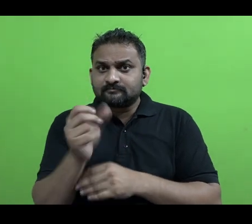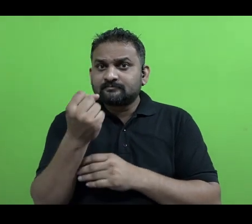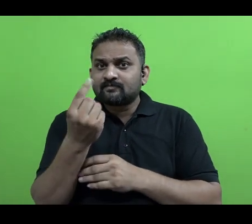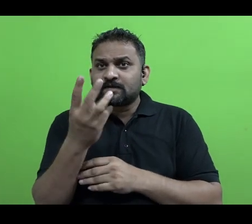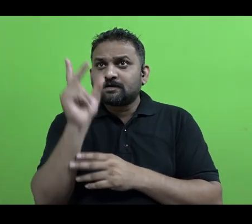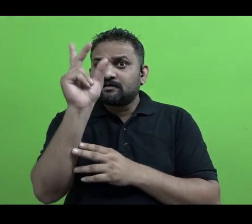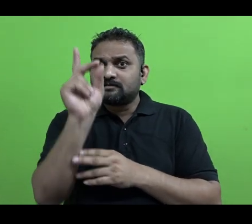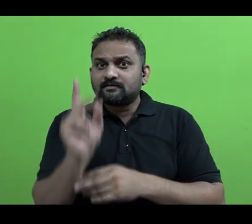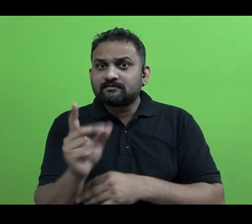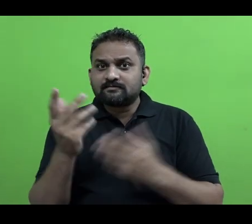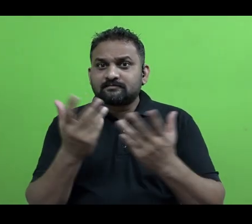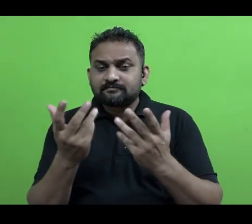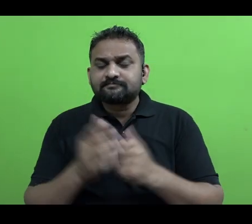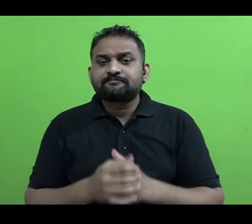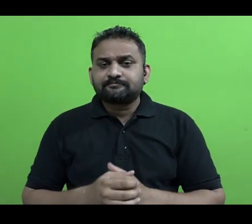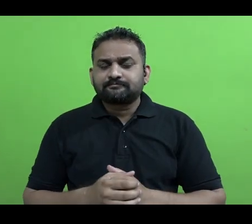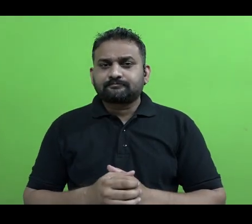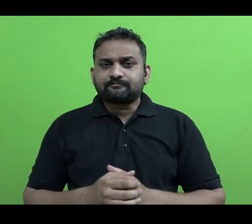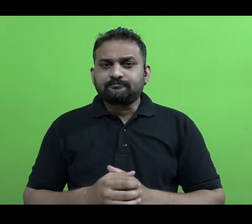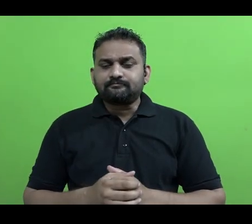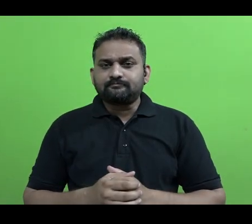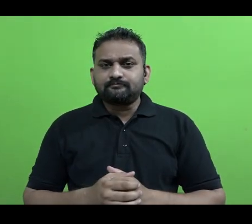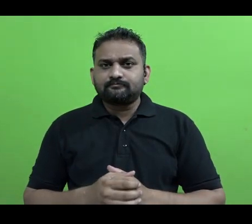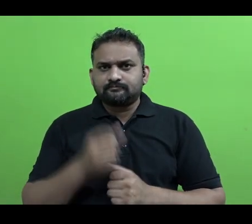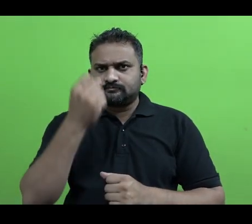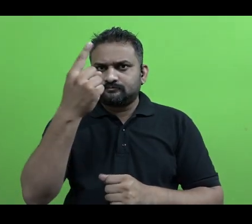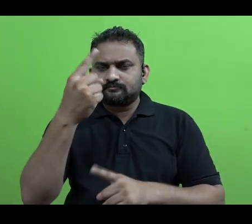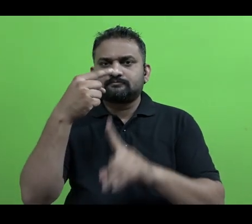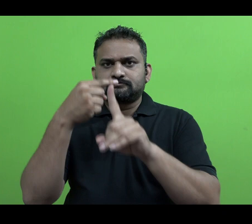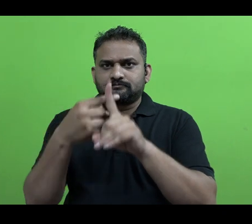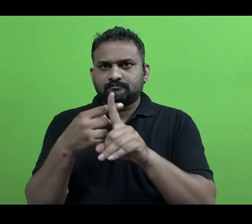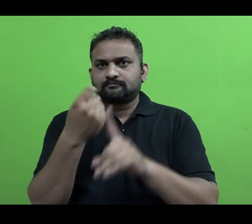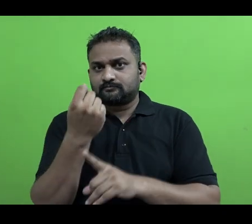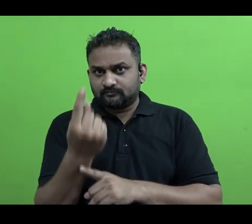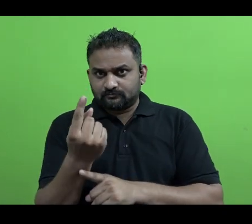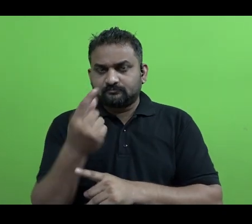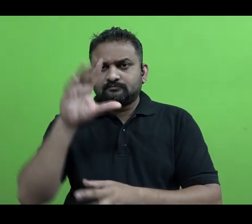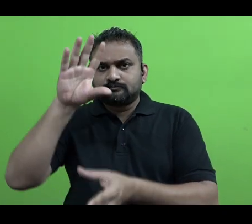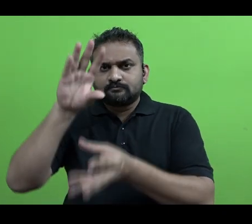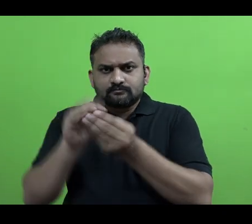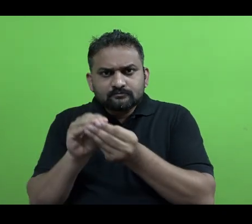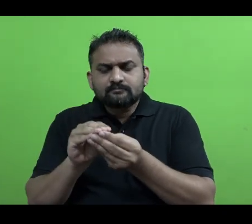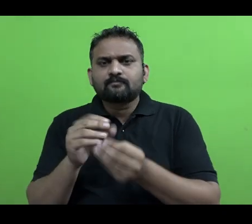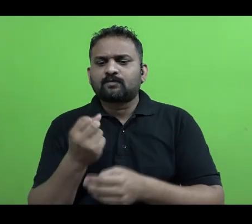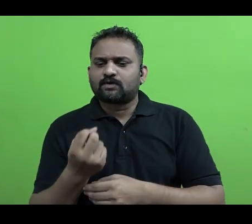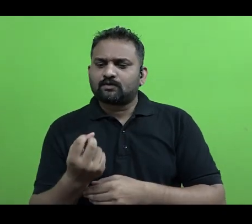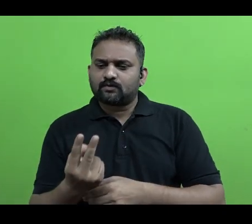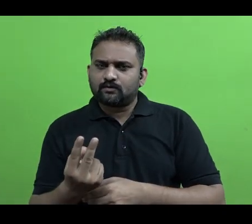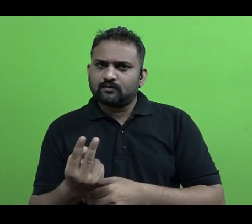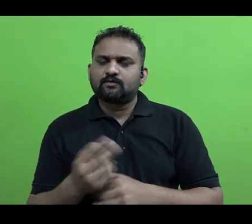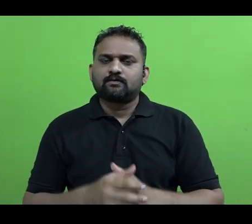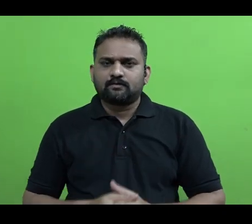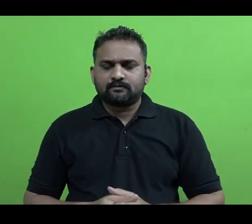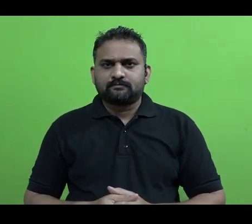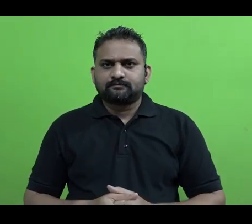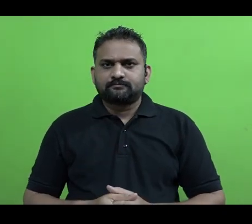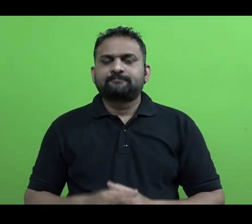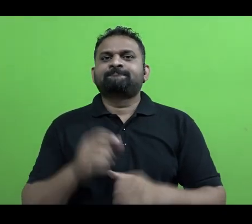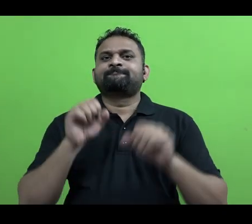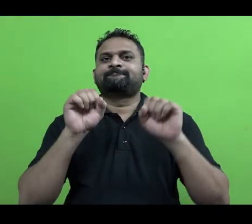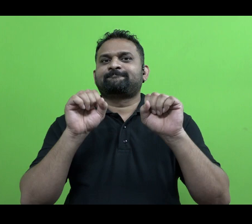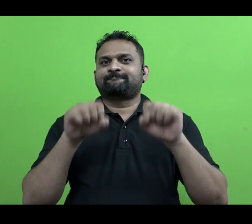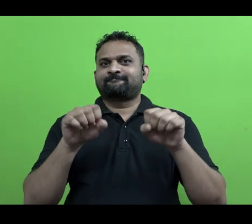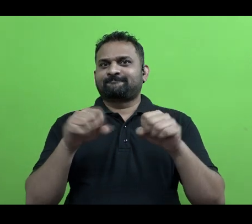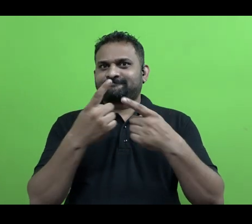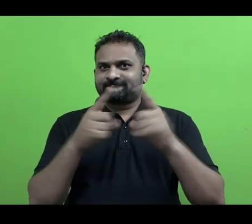Now let's check the calculations in the tens place. One plus one equals two. Yes,